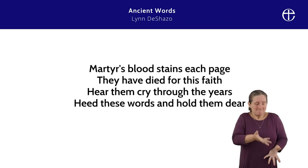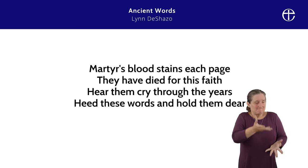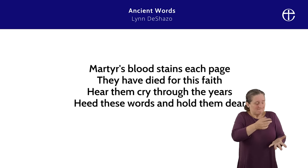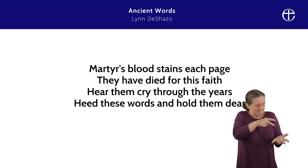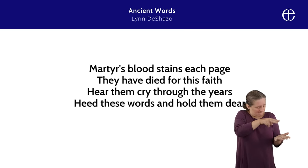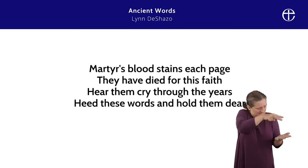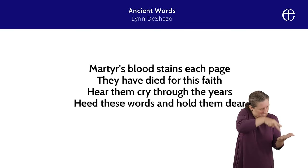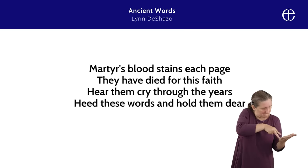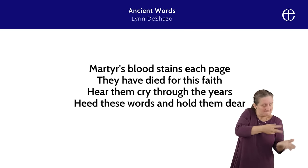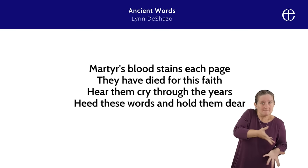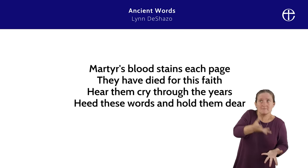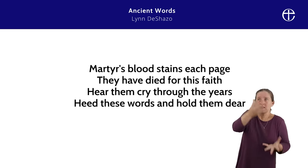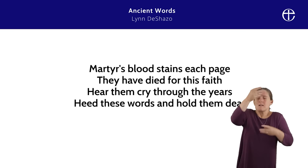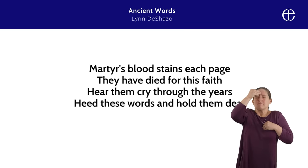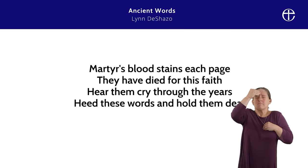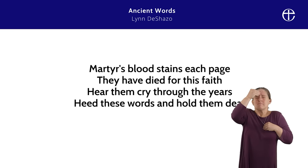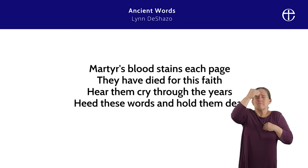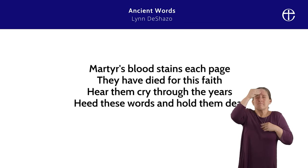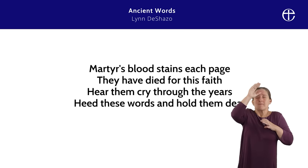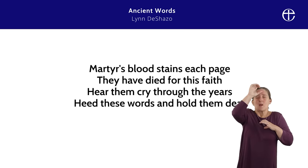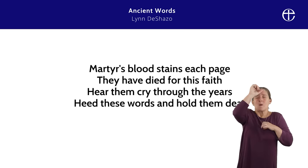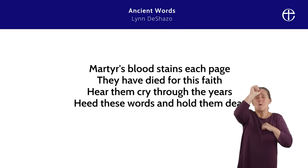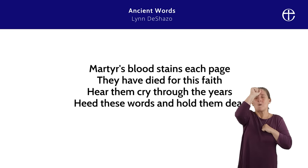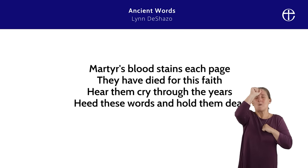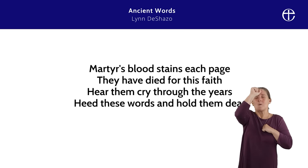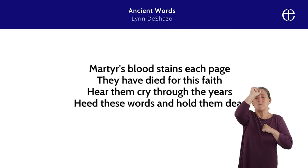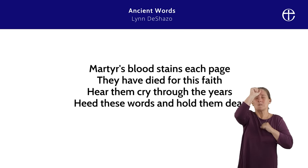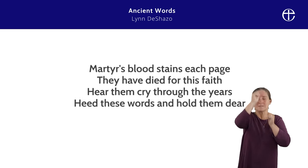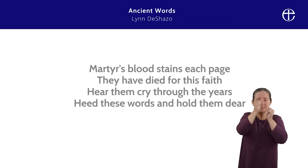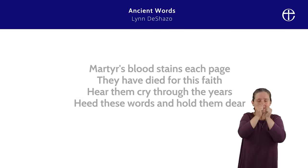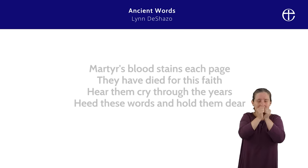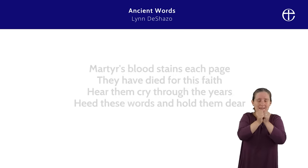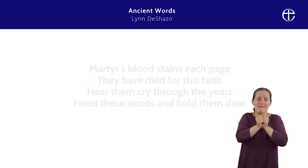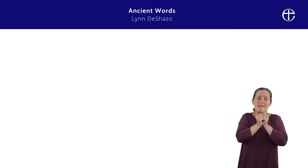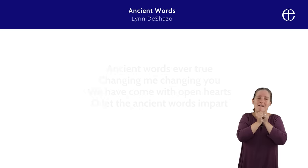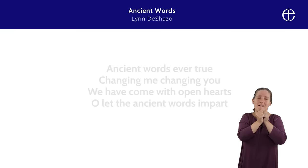Heed these words and hold them dear